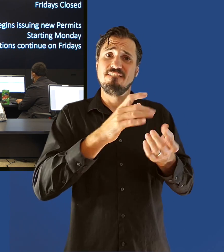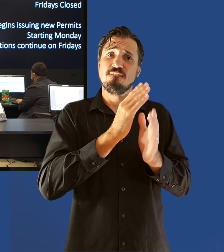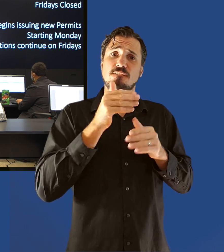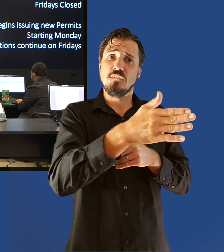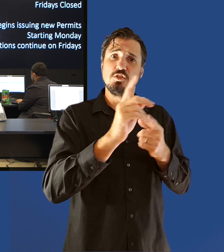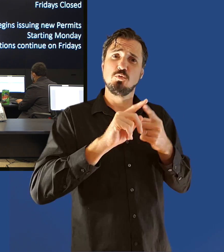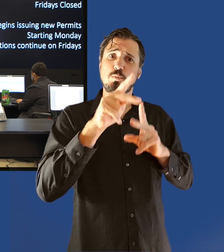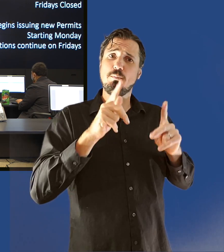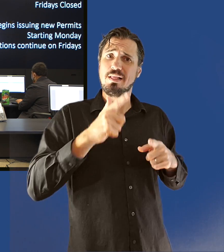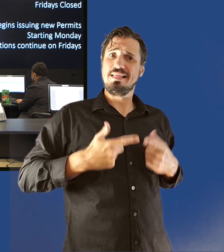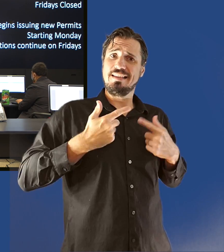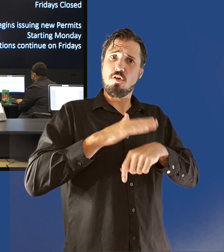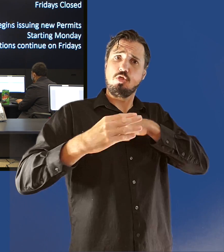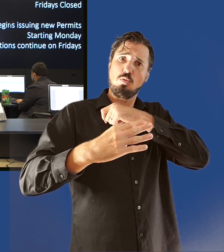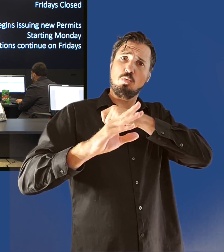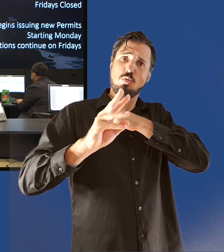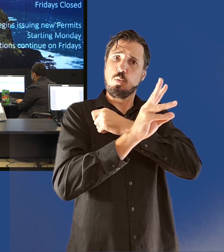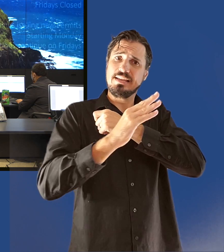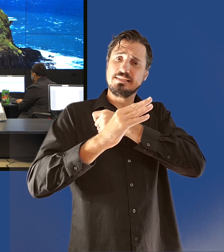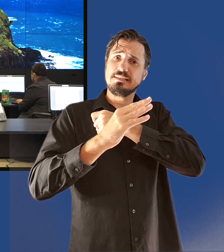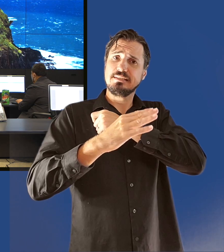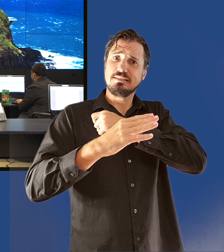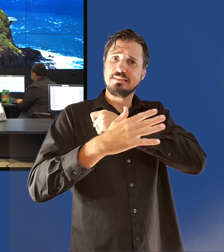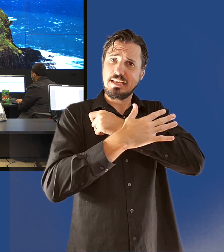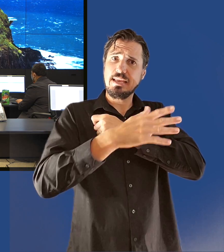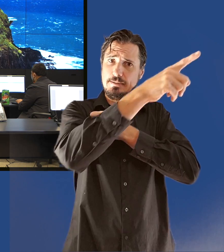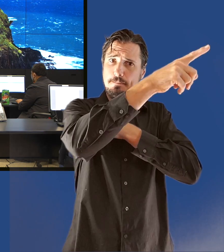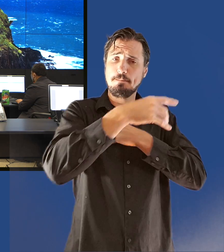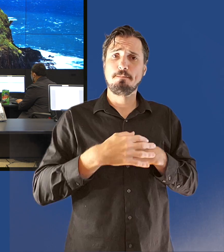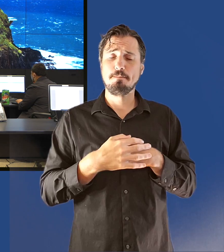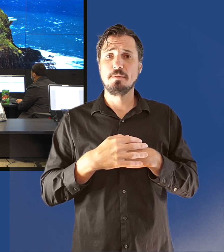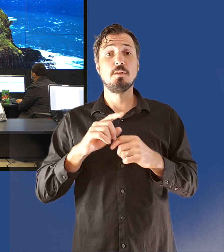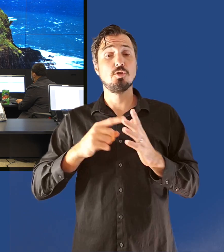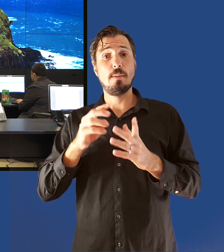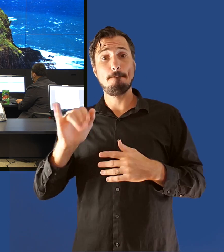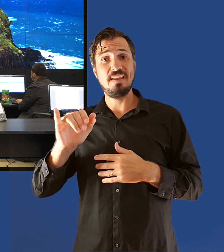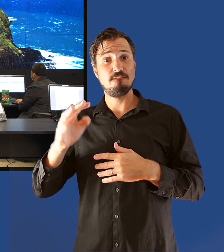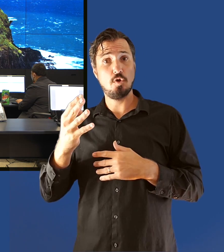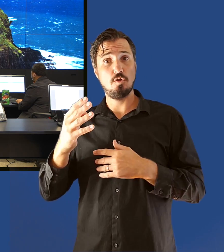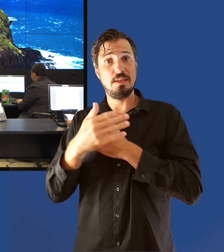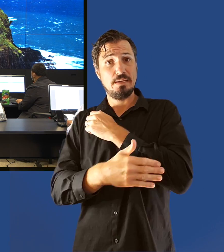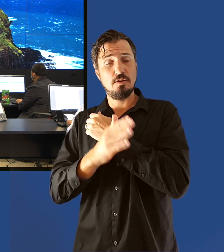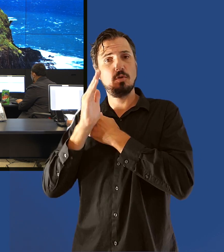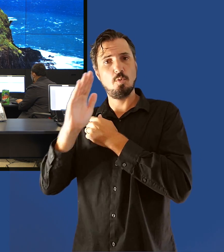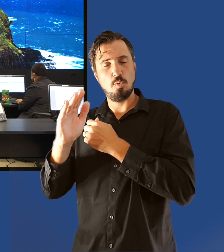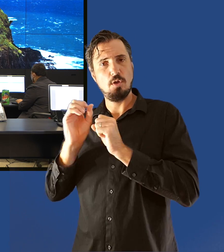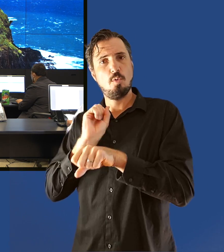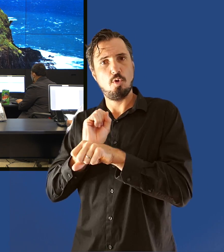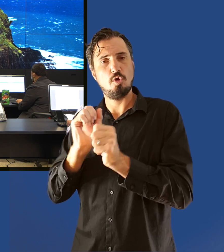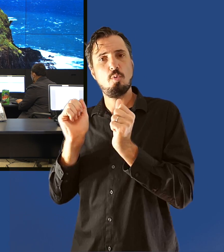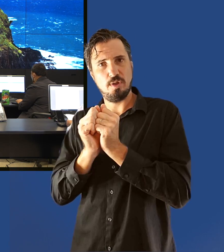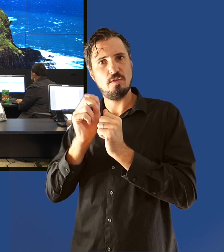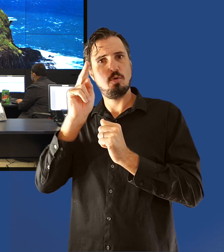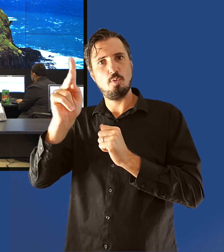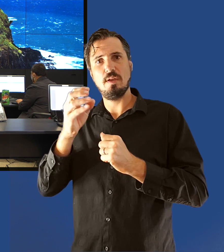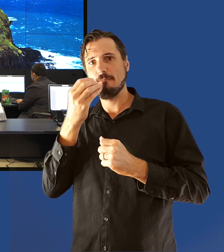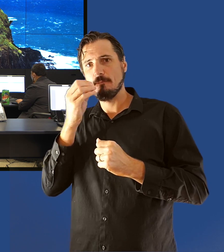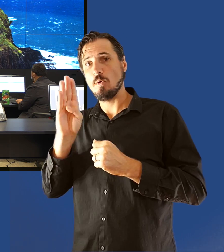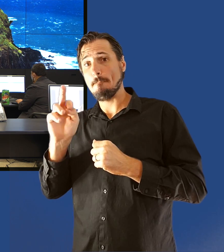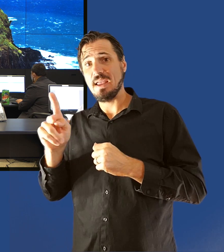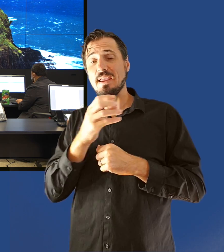Moving forward, starting May 9, the county is partnering with the Kaua‘i Independent Food Bank and the Hawai‘i Foodbank, Kaua‘i Chapter, to do a mass food distribution program